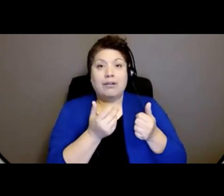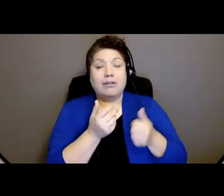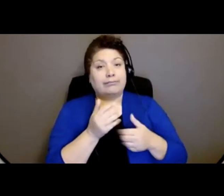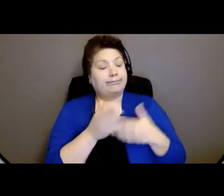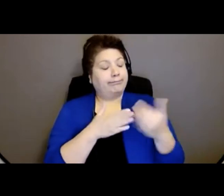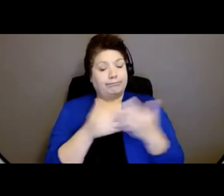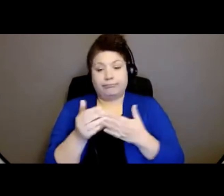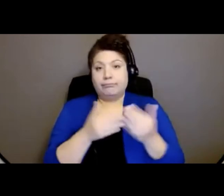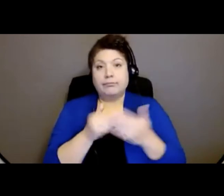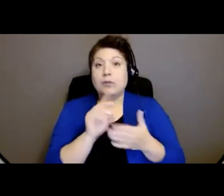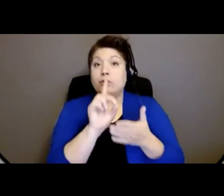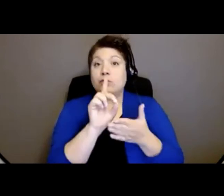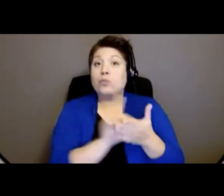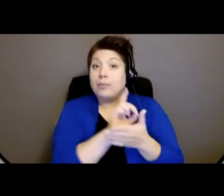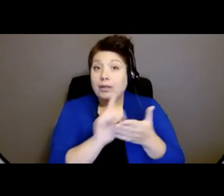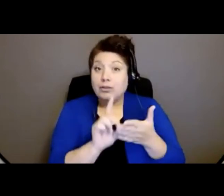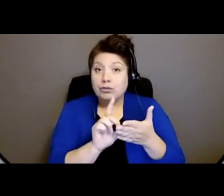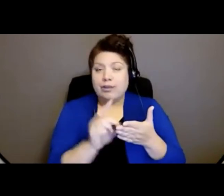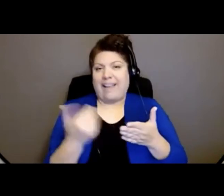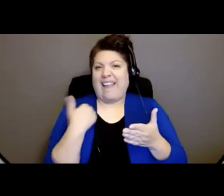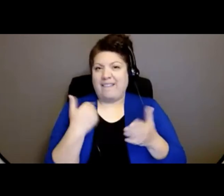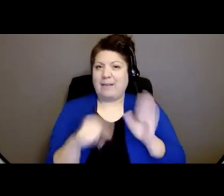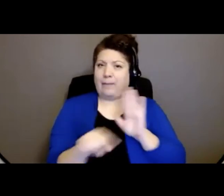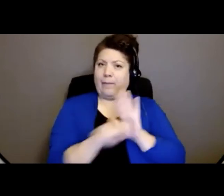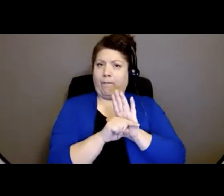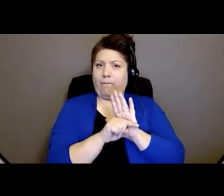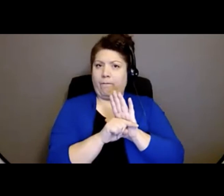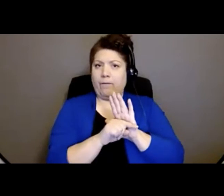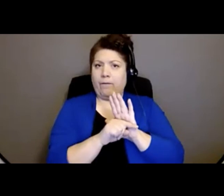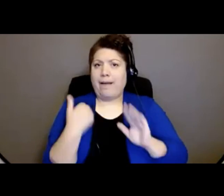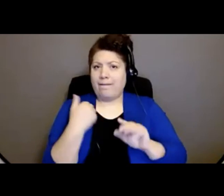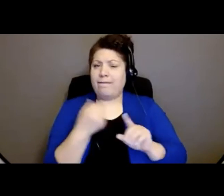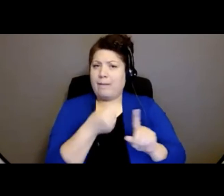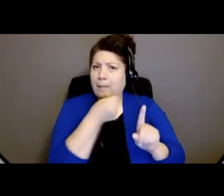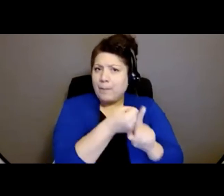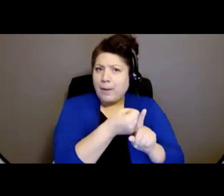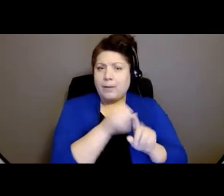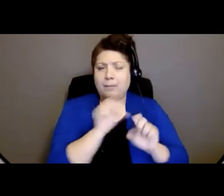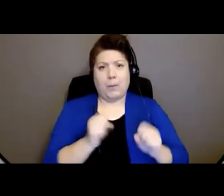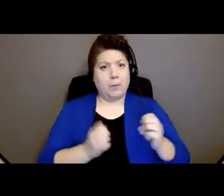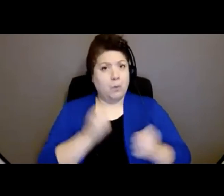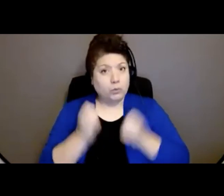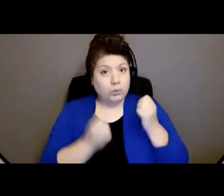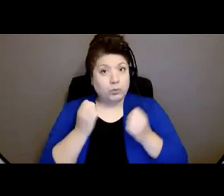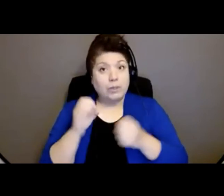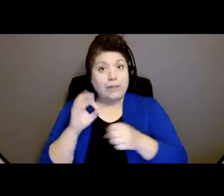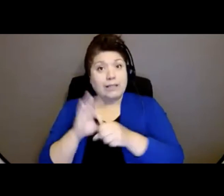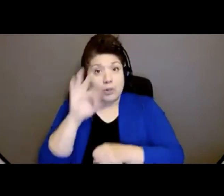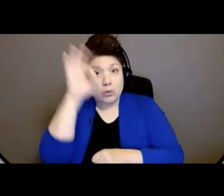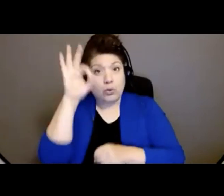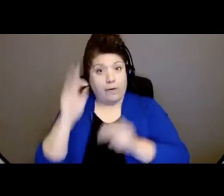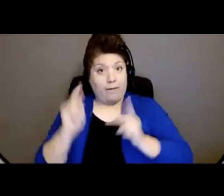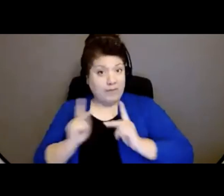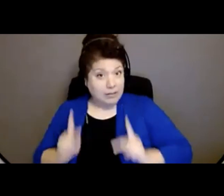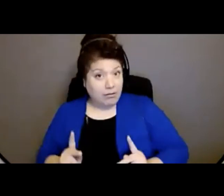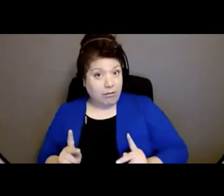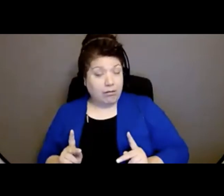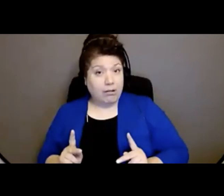DOES NEGATIVELY IMPACT EMOTIONALLY, SPIRITUALLY, PHYSICALLY AND THE WELL BEING.